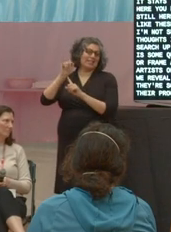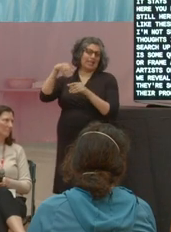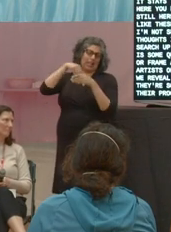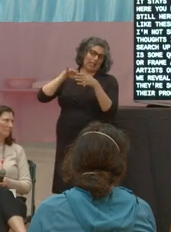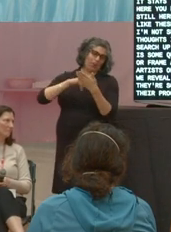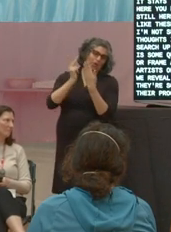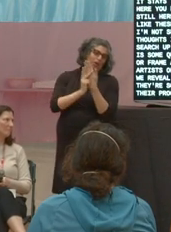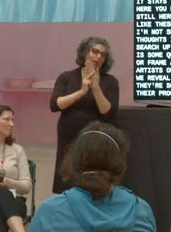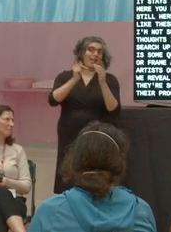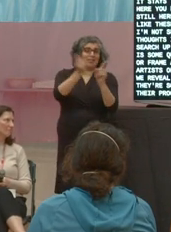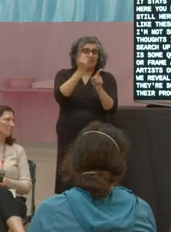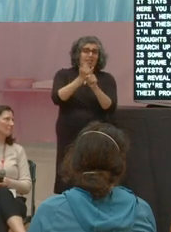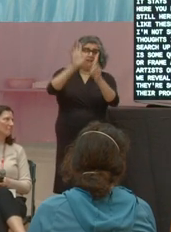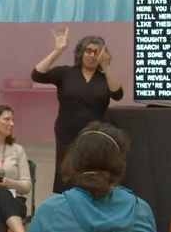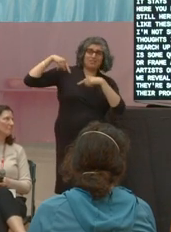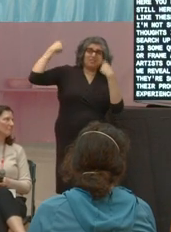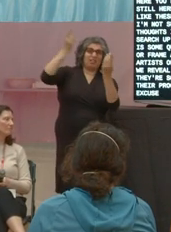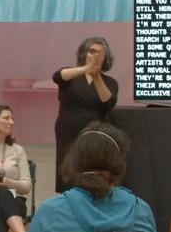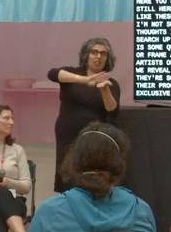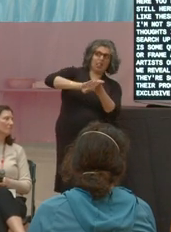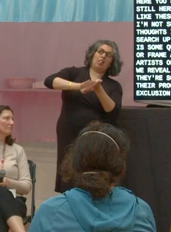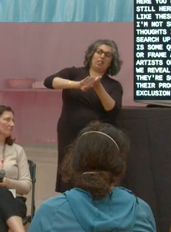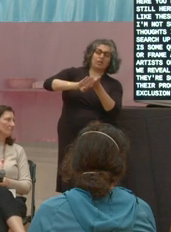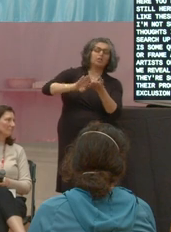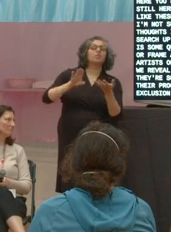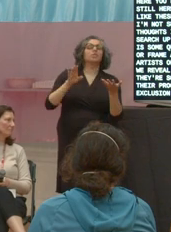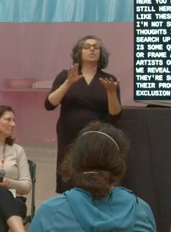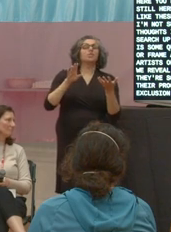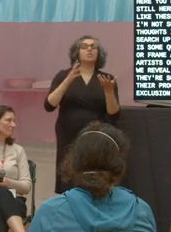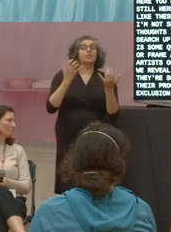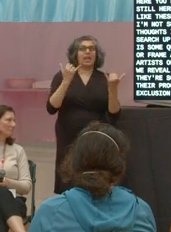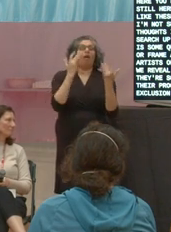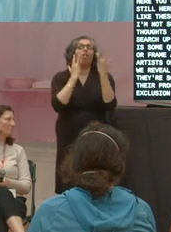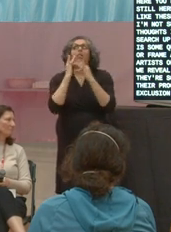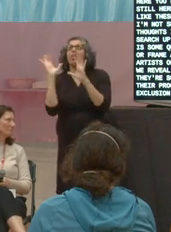and correcting decades of exclusion. So often, I asked the